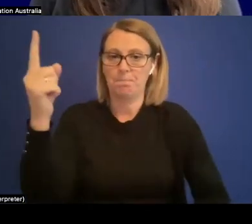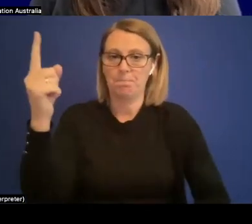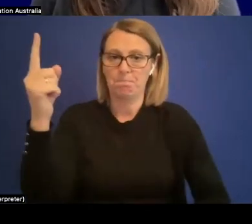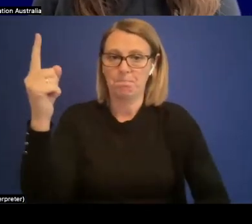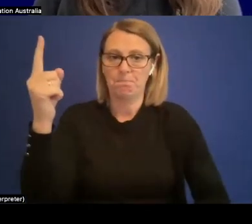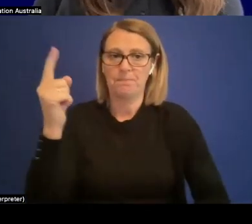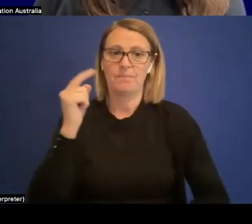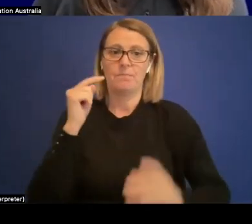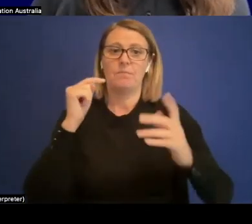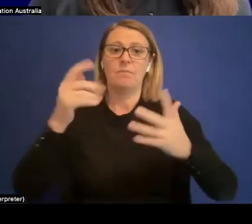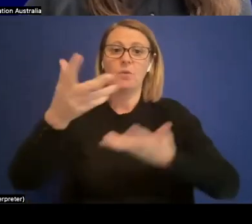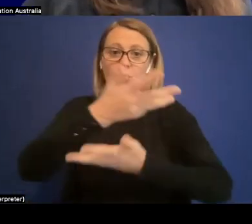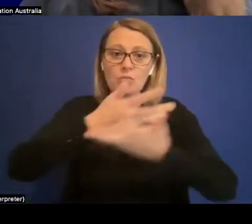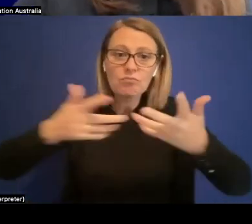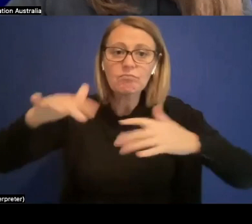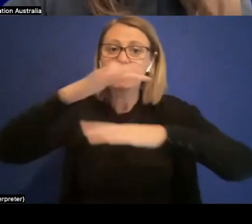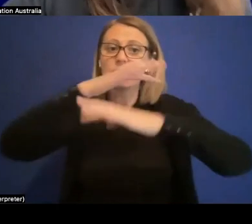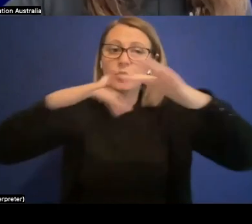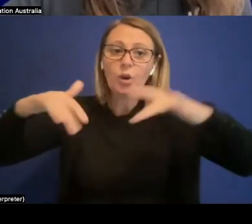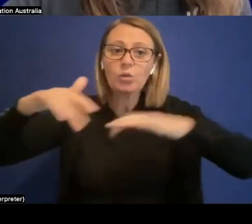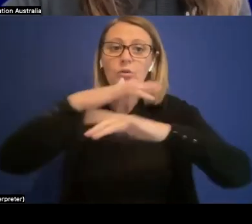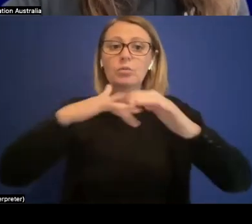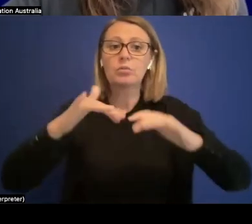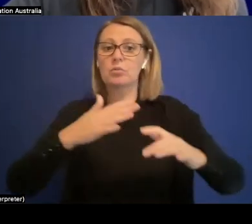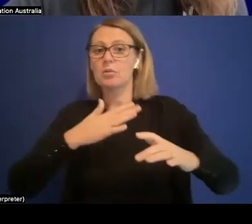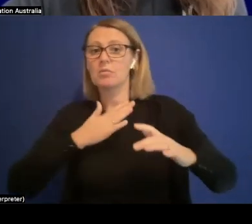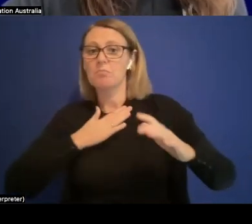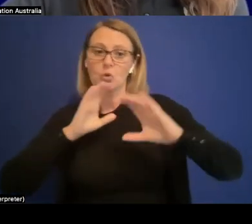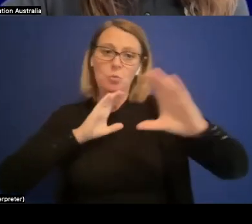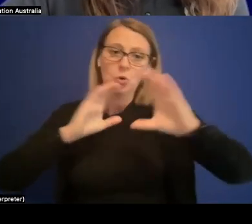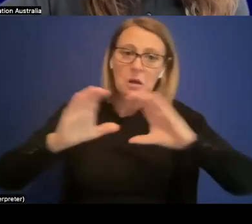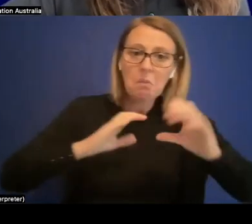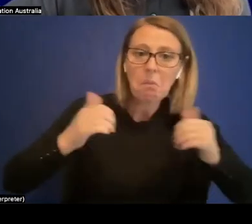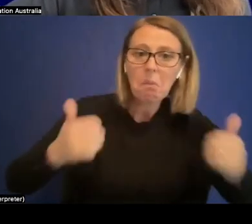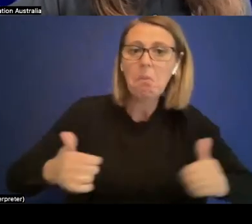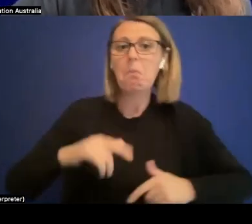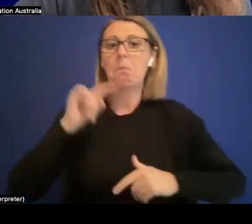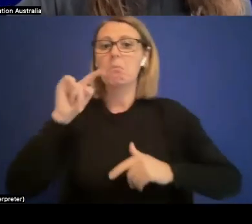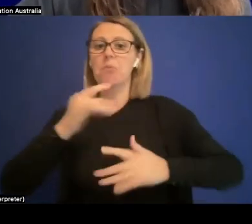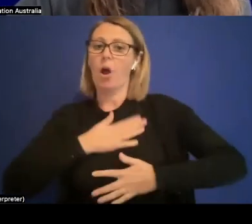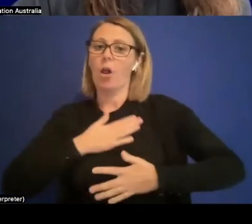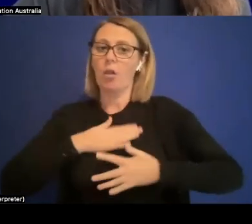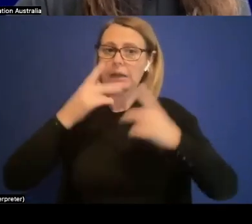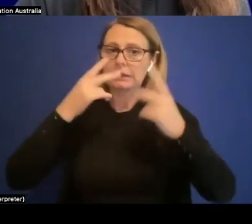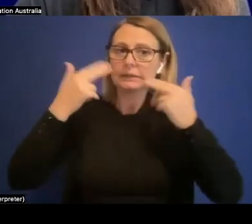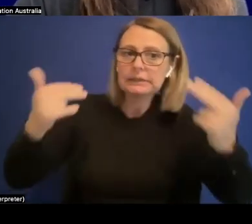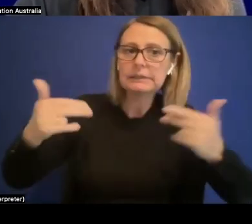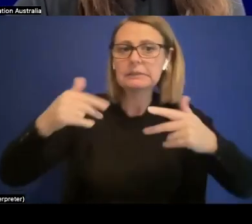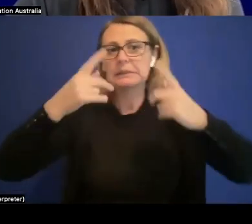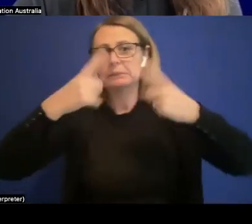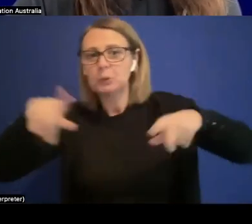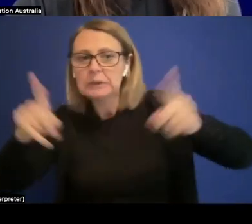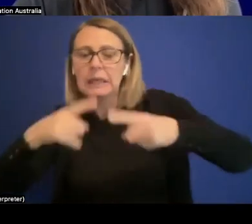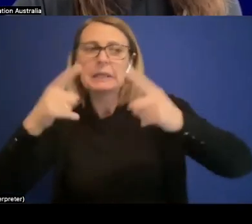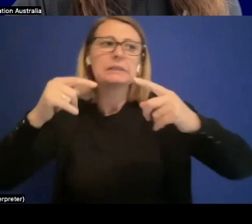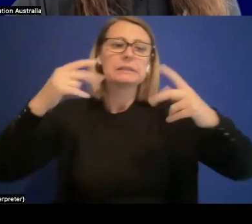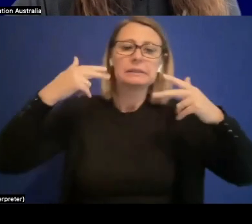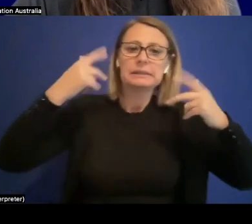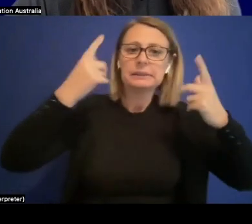of humour, and they like music and dancing. When asked about the communication, the communication